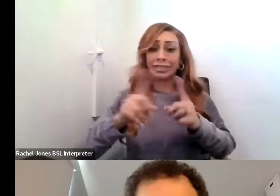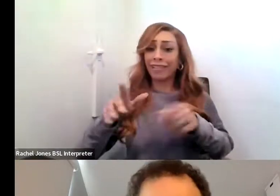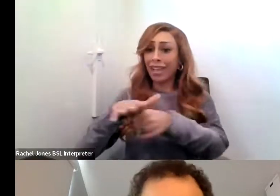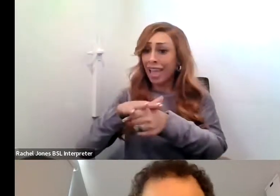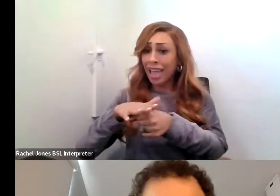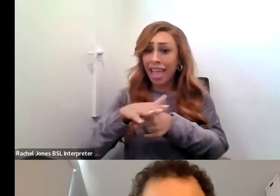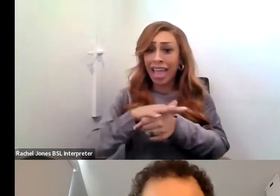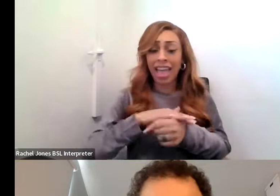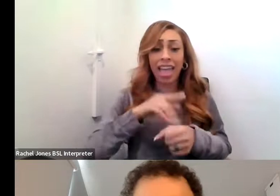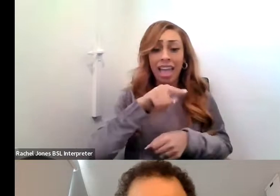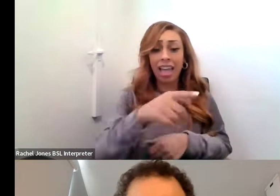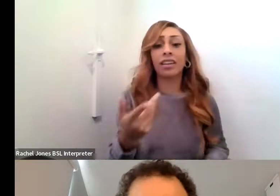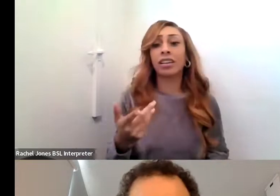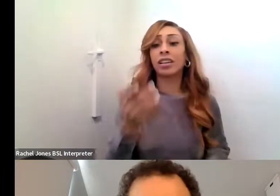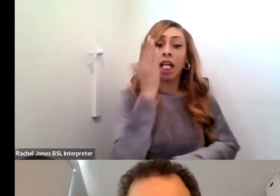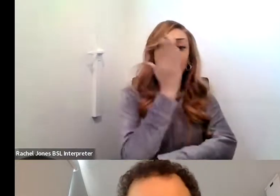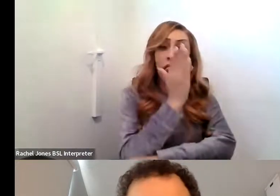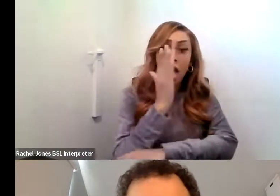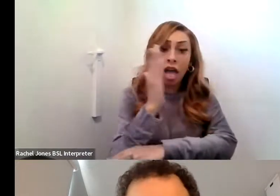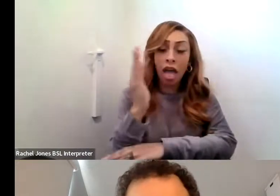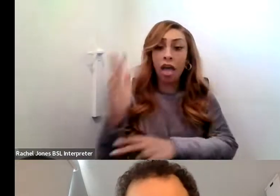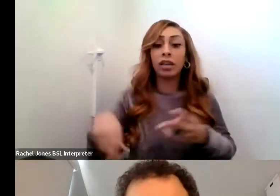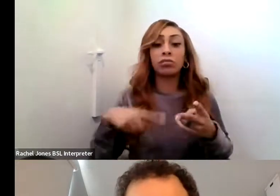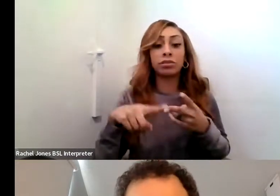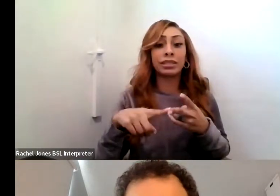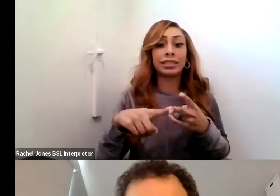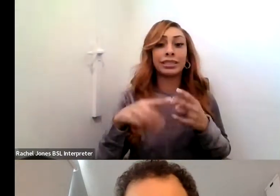as diverse as, for example, libraries, museums, galleries,